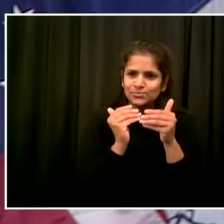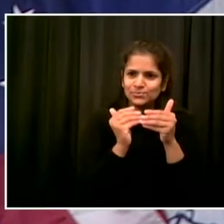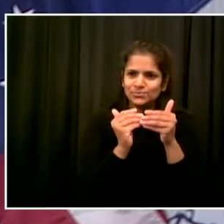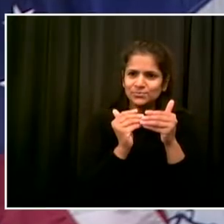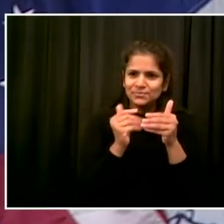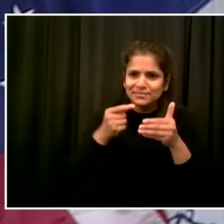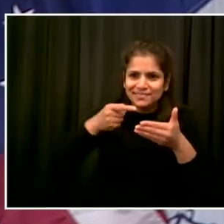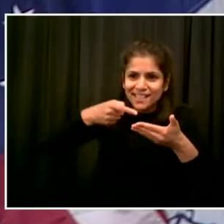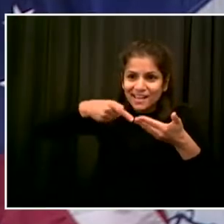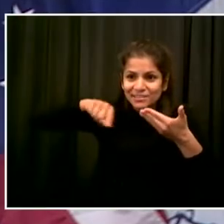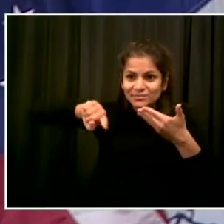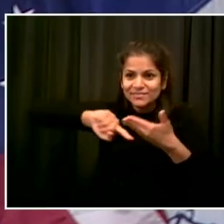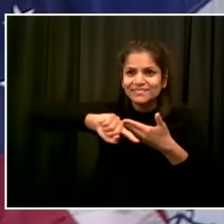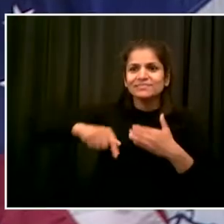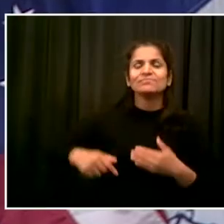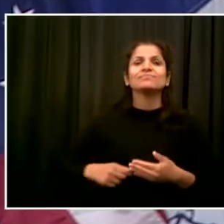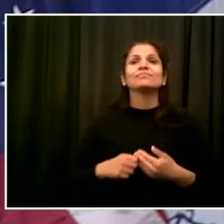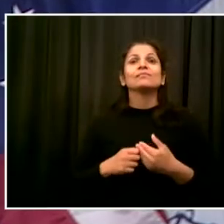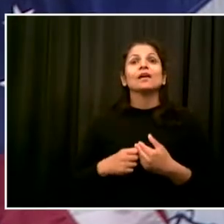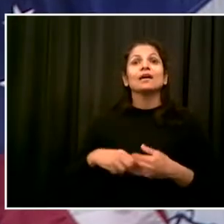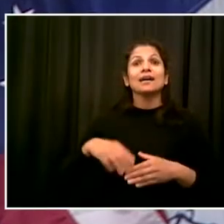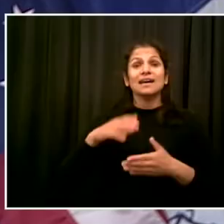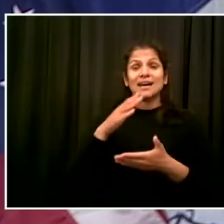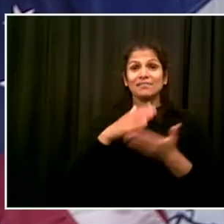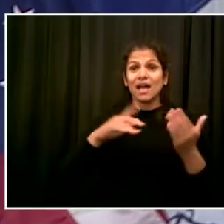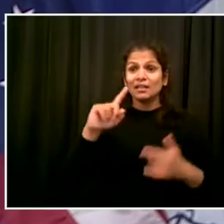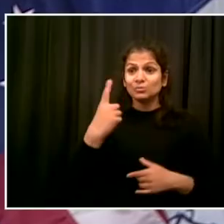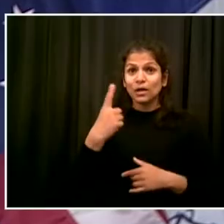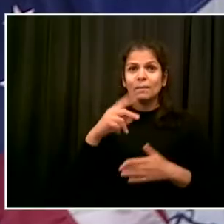DAY WE DECLARE THAT WE ARE CLOSED D ANTATH IS BEACUSE OF YOU AND THE WORK